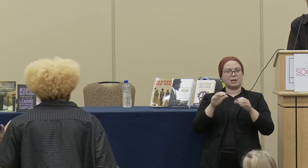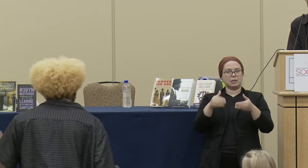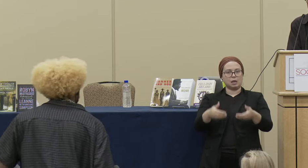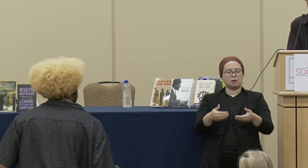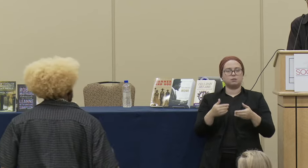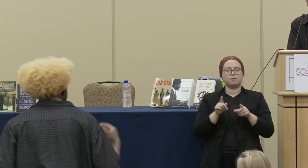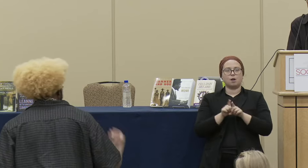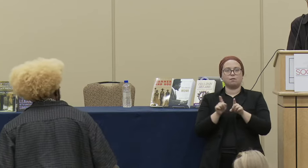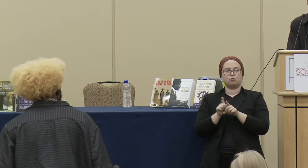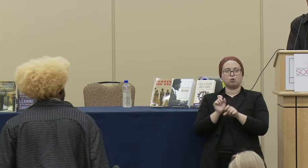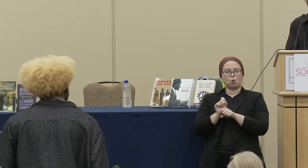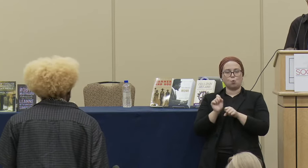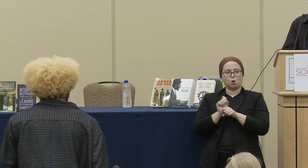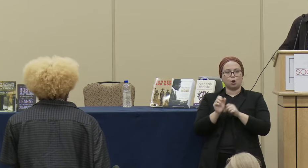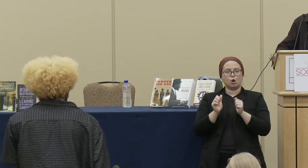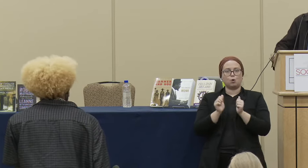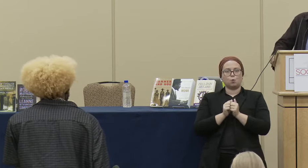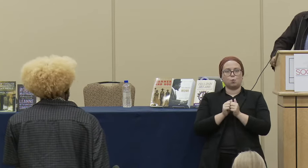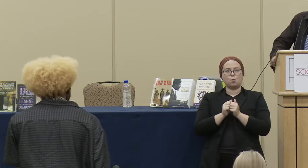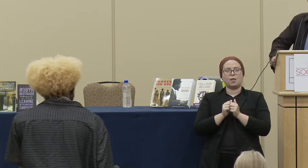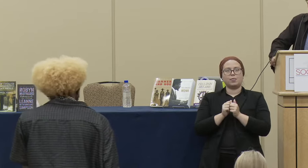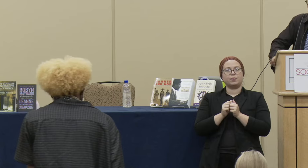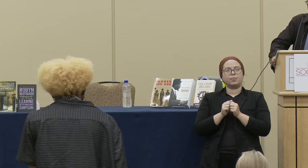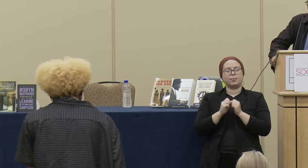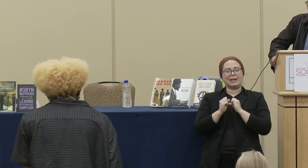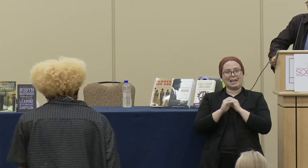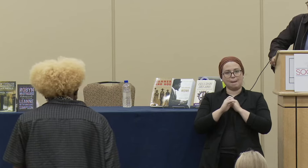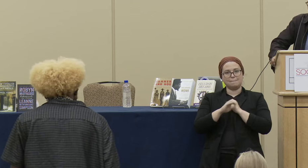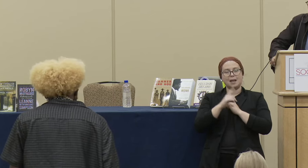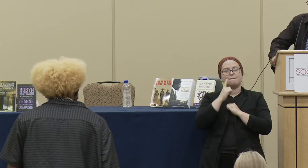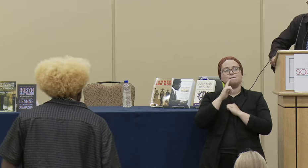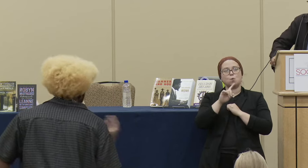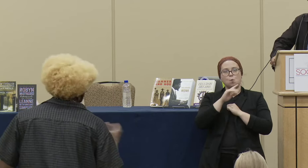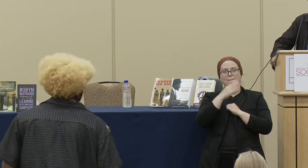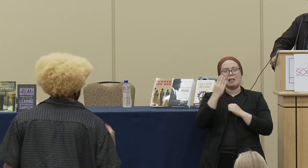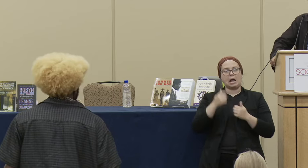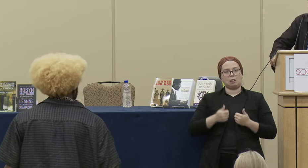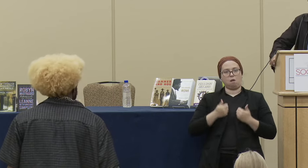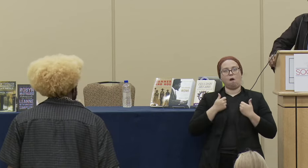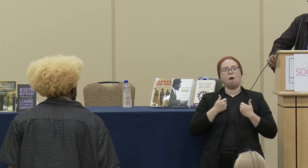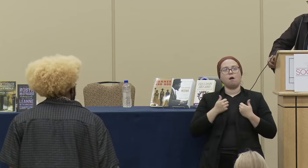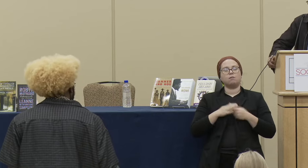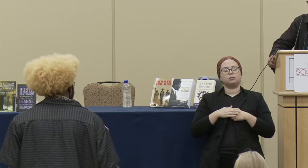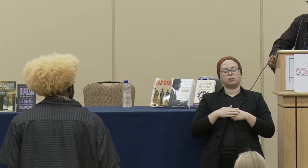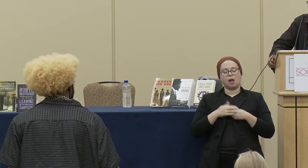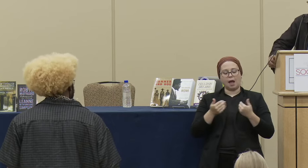Tempest Collective . I'm also have worked with the de fund